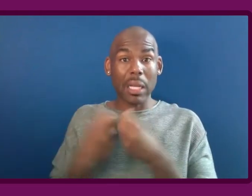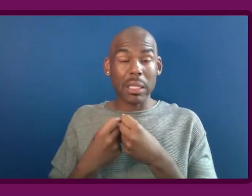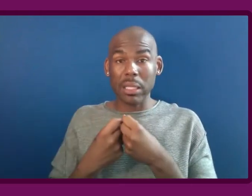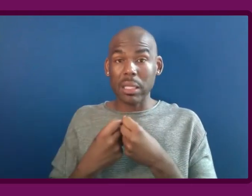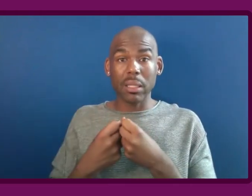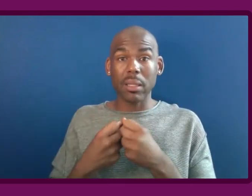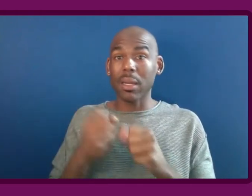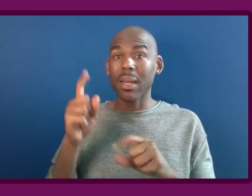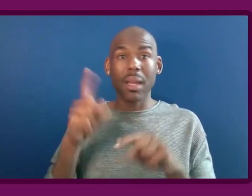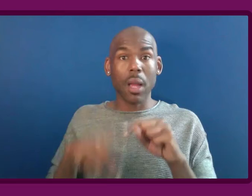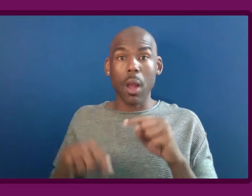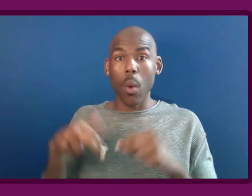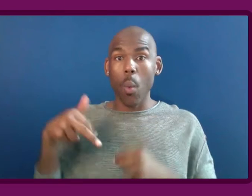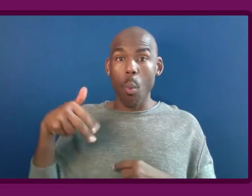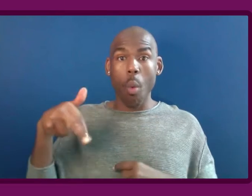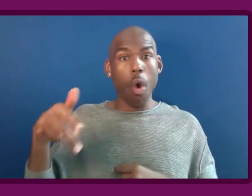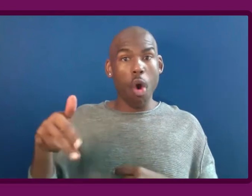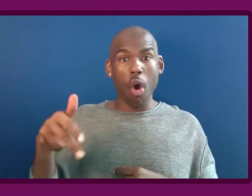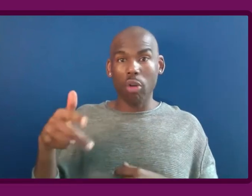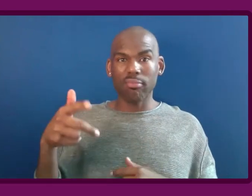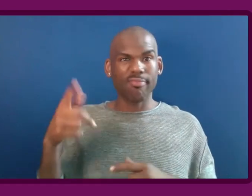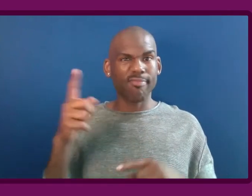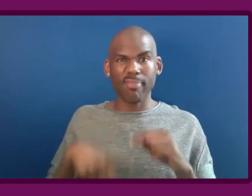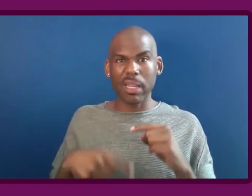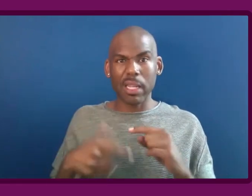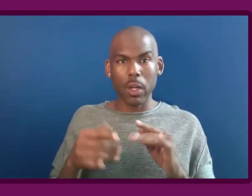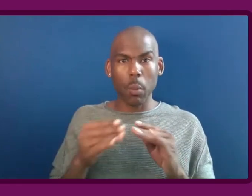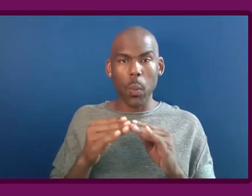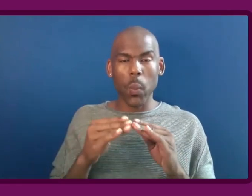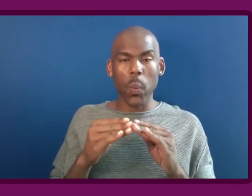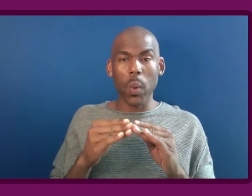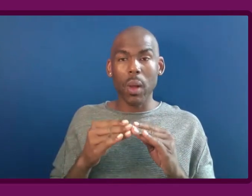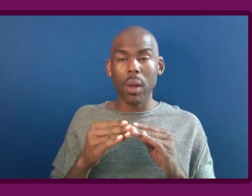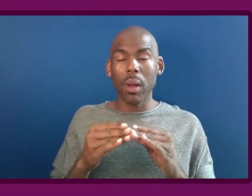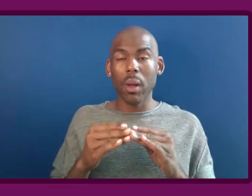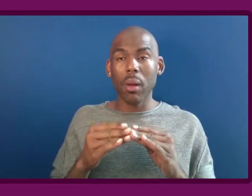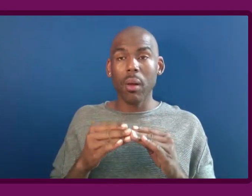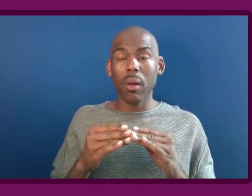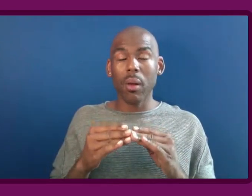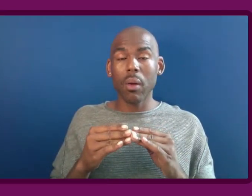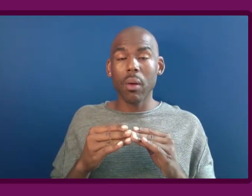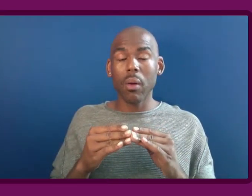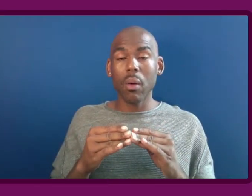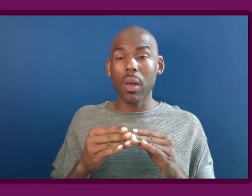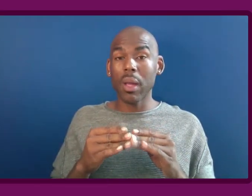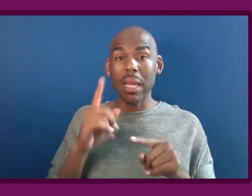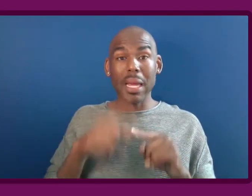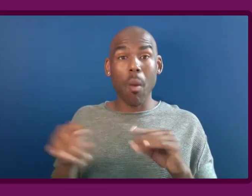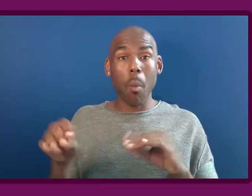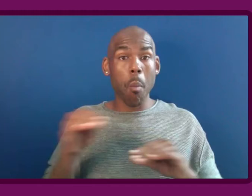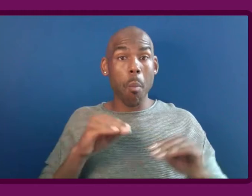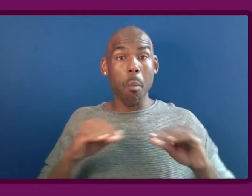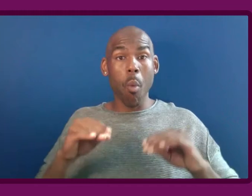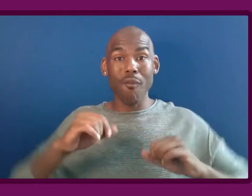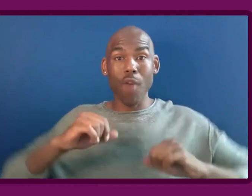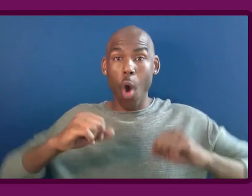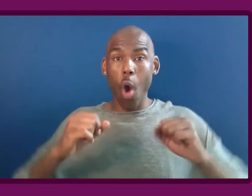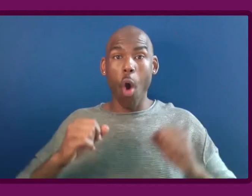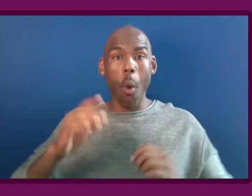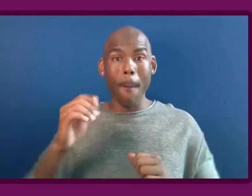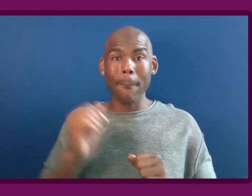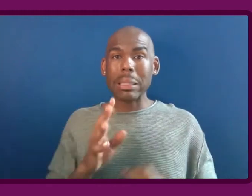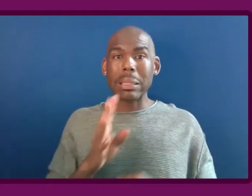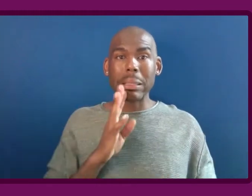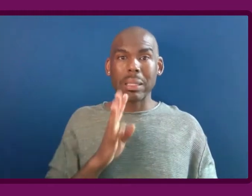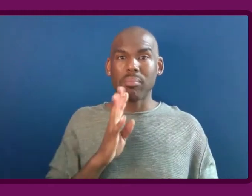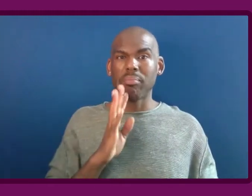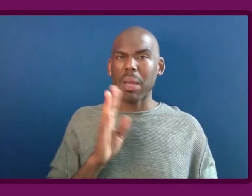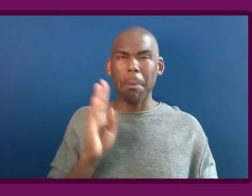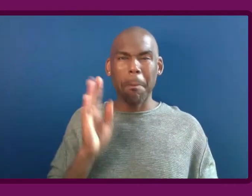accident and he's not able to walk. He's not able to walk or move his arms, can barely speak. He's